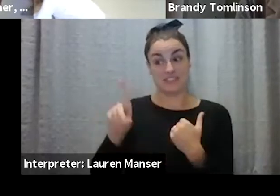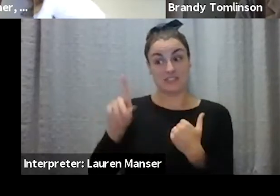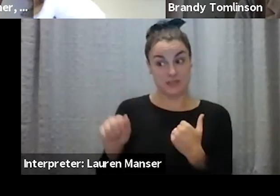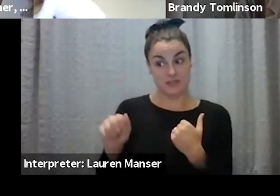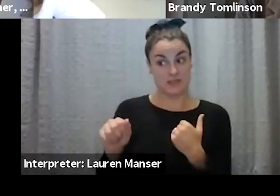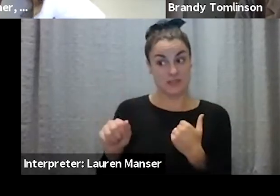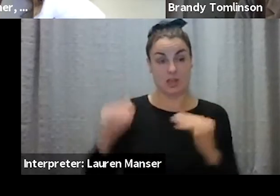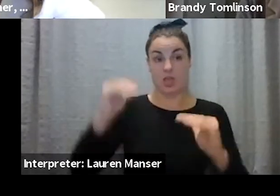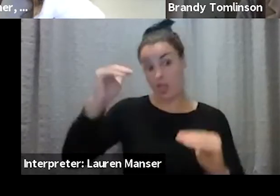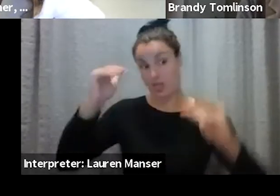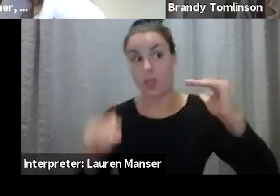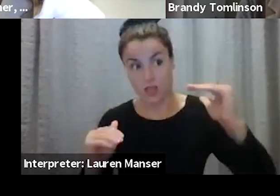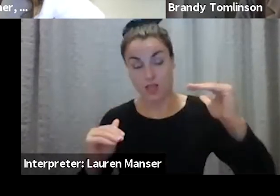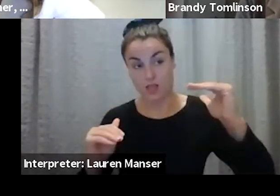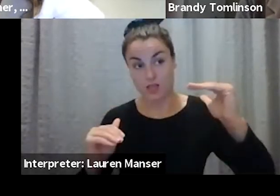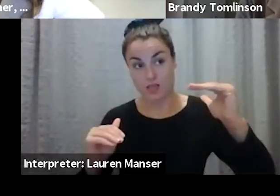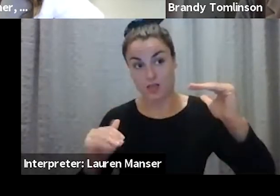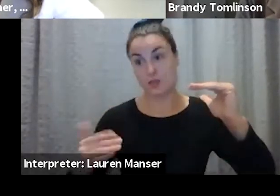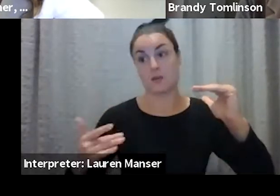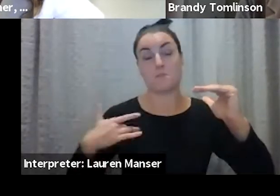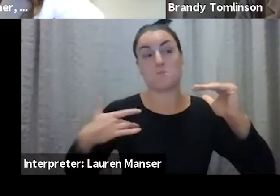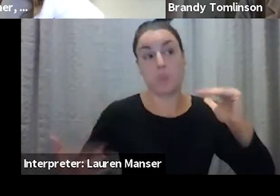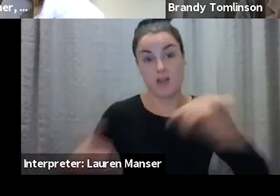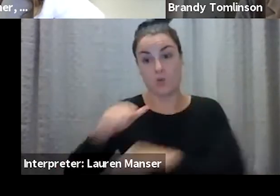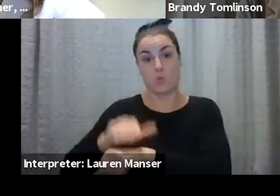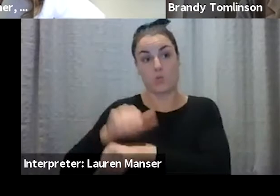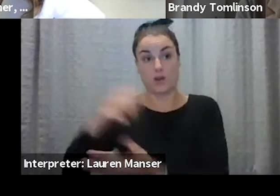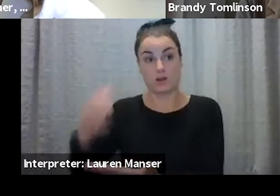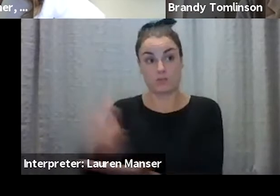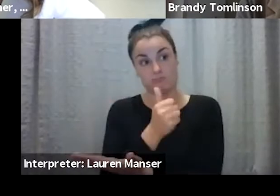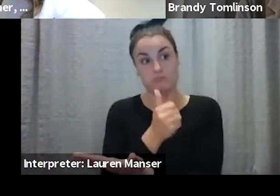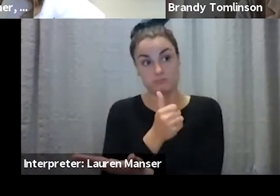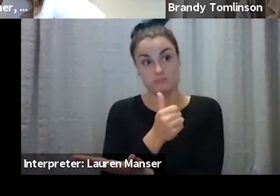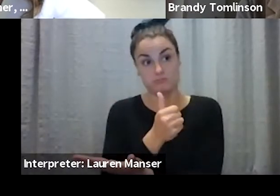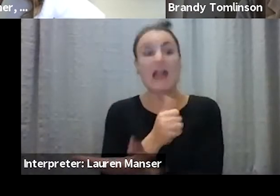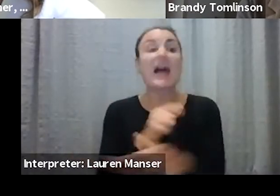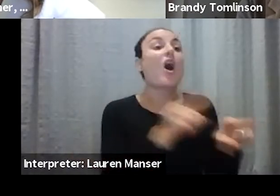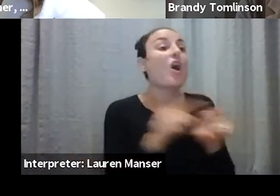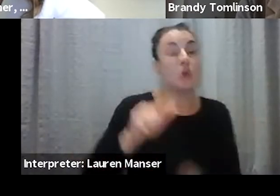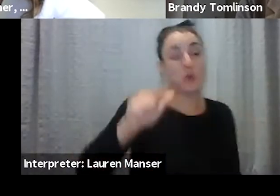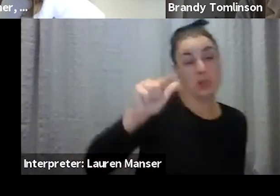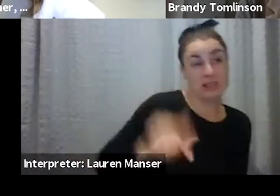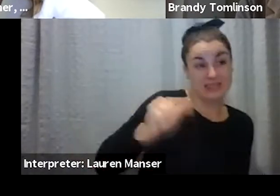and they were more likely to be employed only part-time compared to people without a disability.